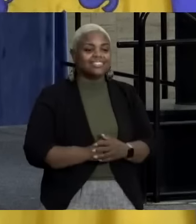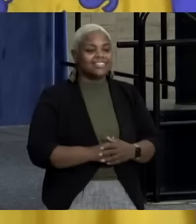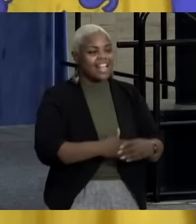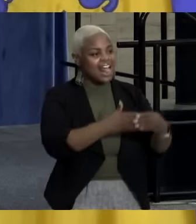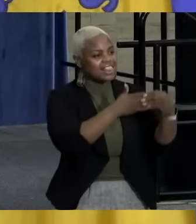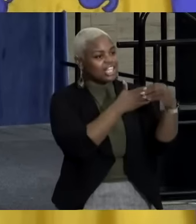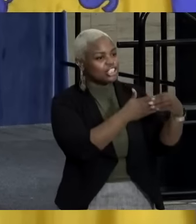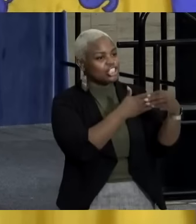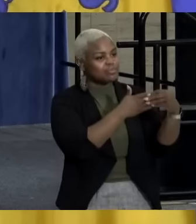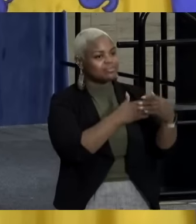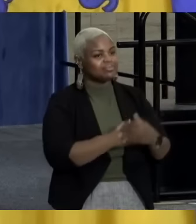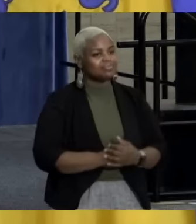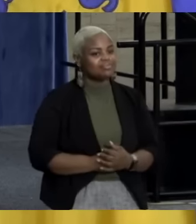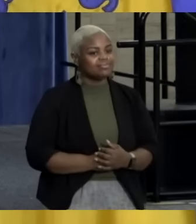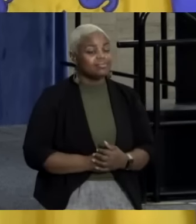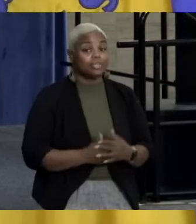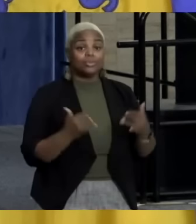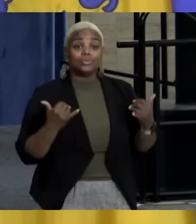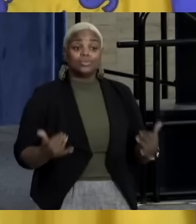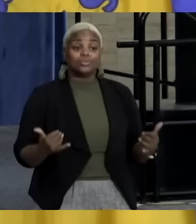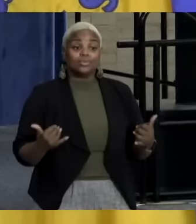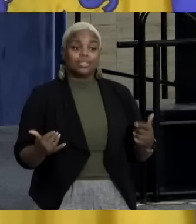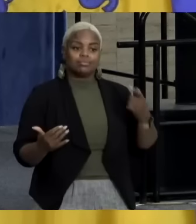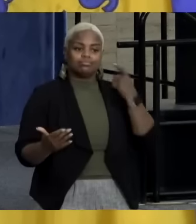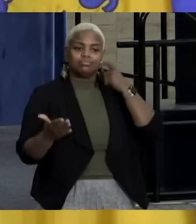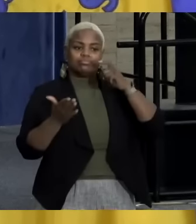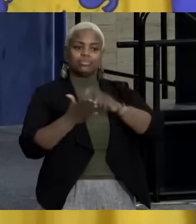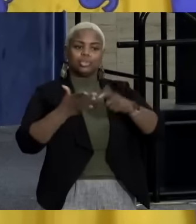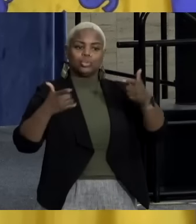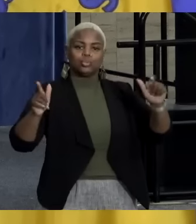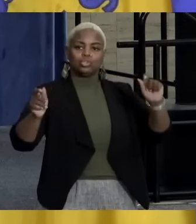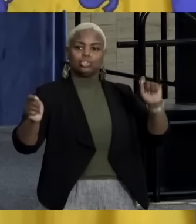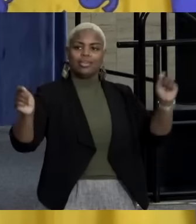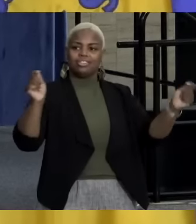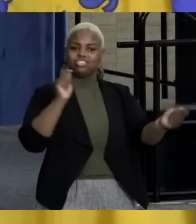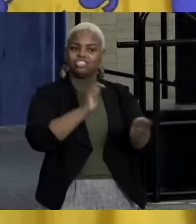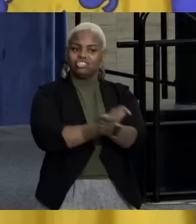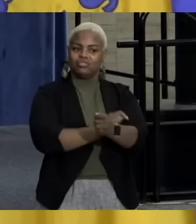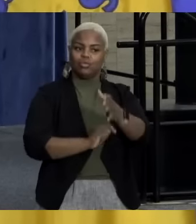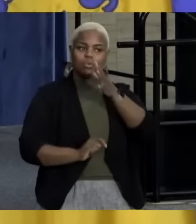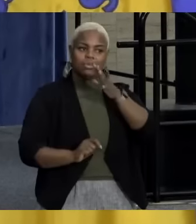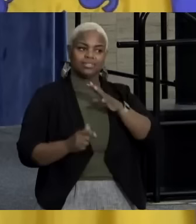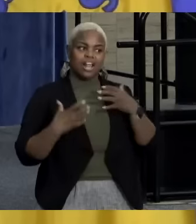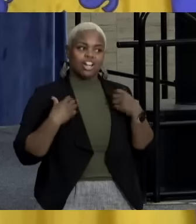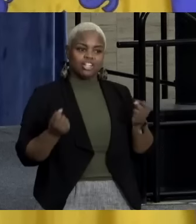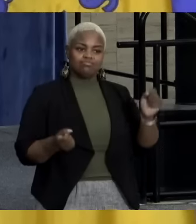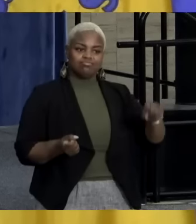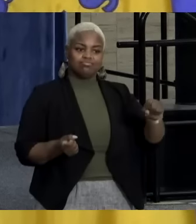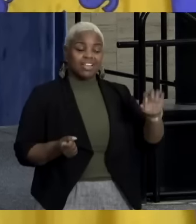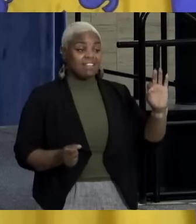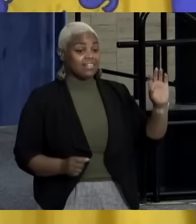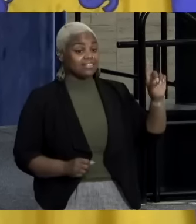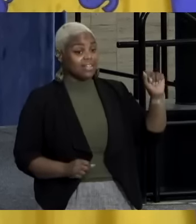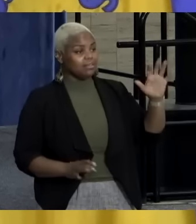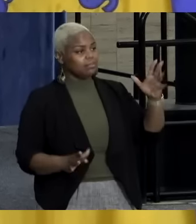today marks a monumental shift in women's health. The FDA has finally acted to correct